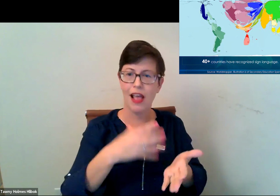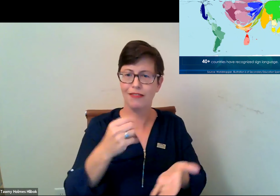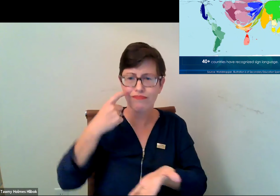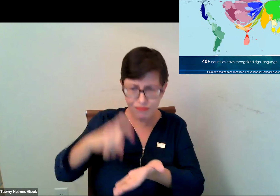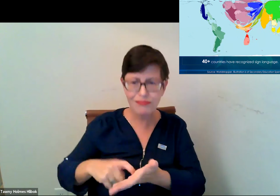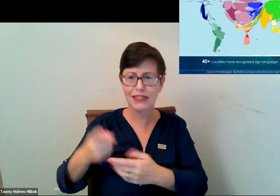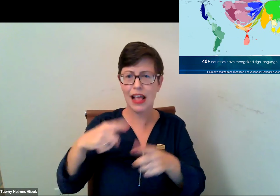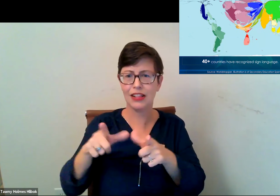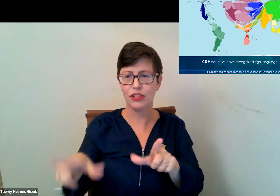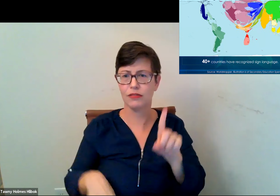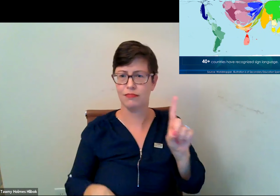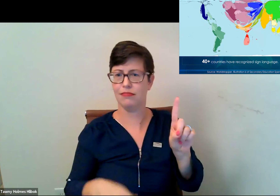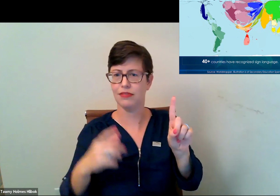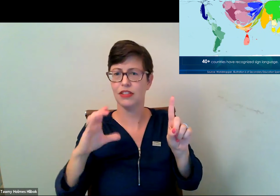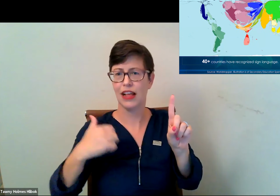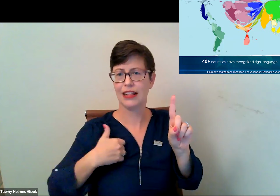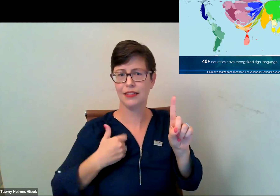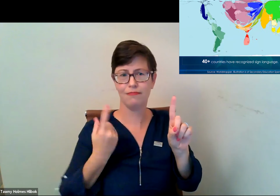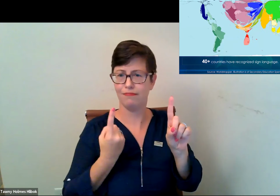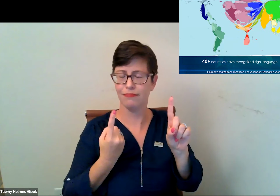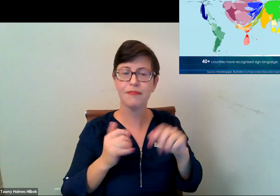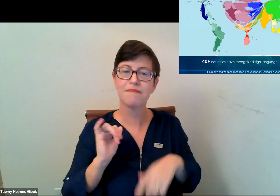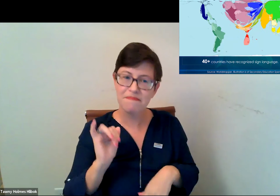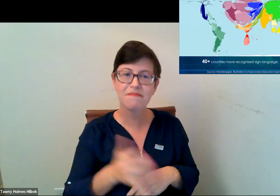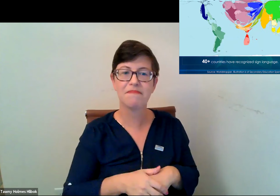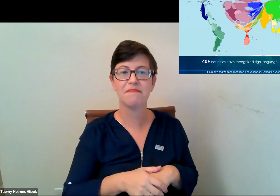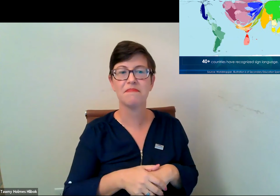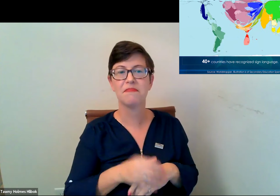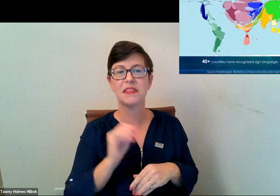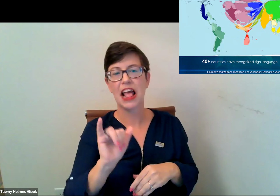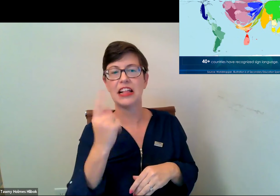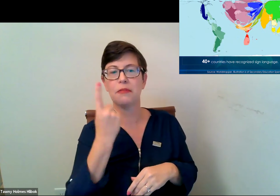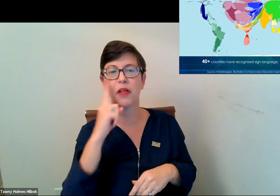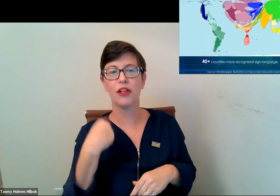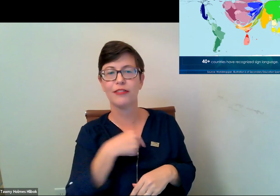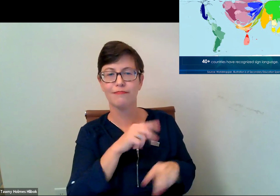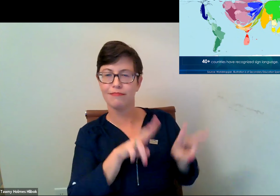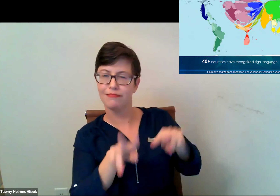Only Canada, signed on and ratified just Canada in the North America